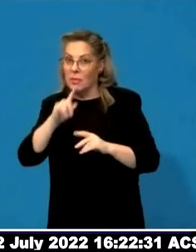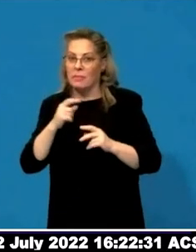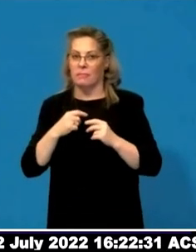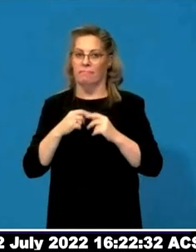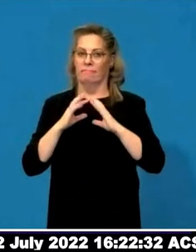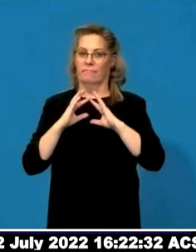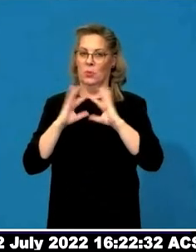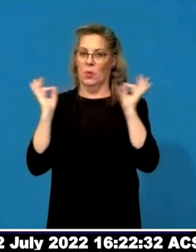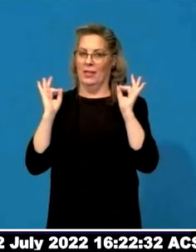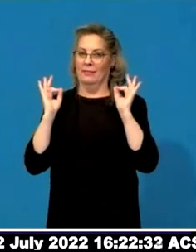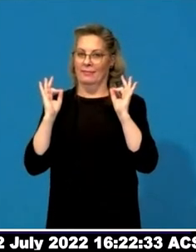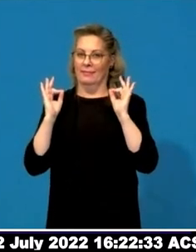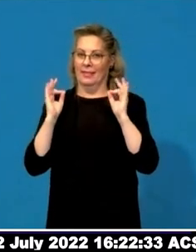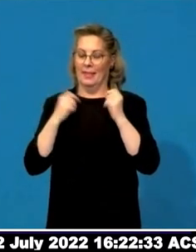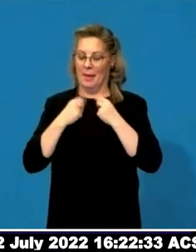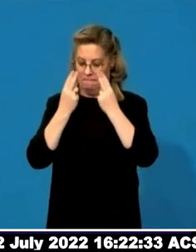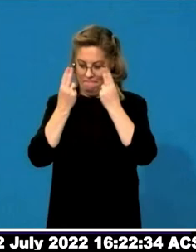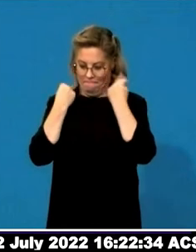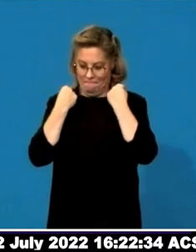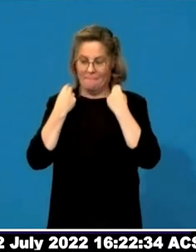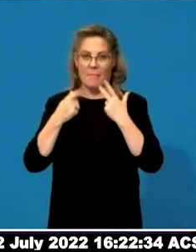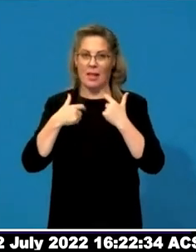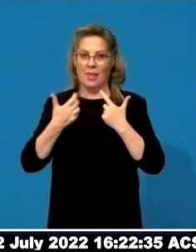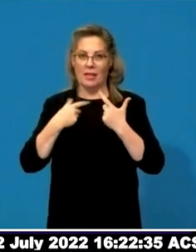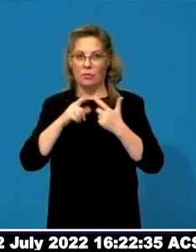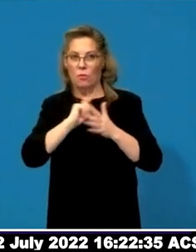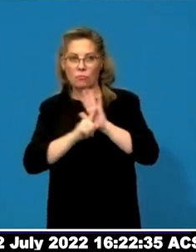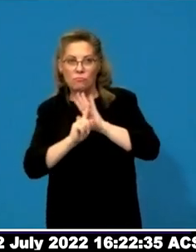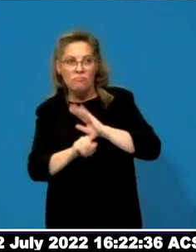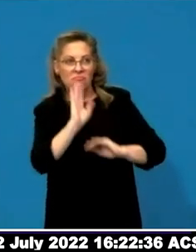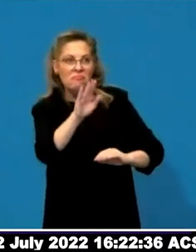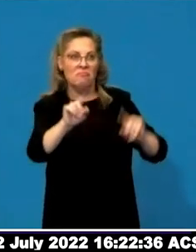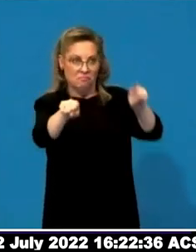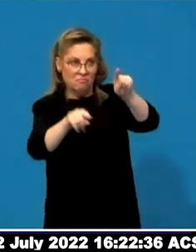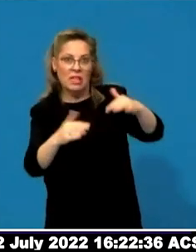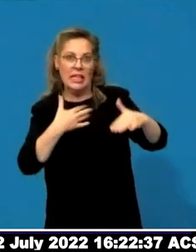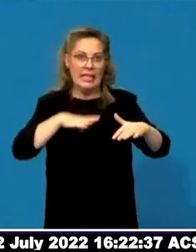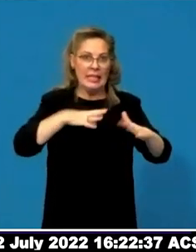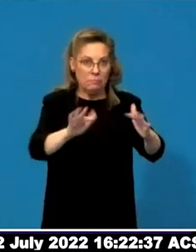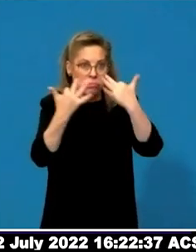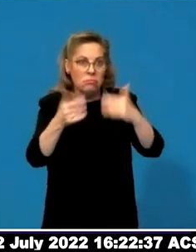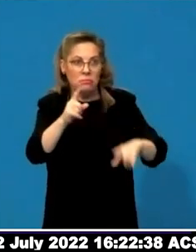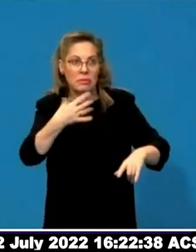Yeah. So - sorry. You go, Bernard.